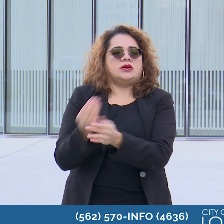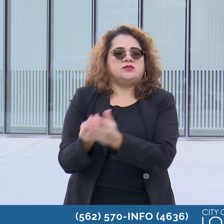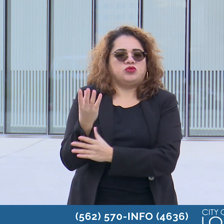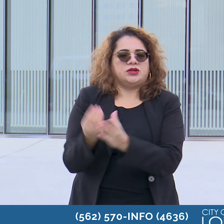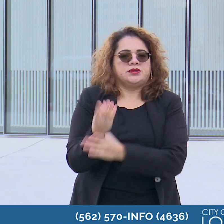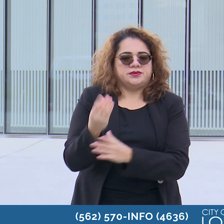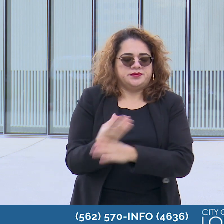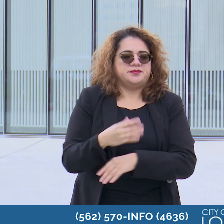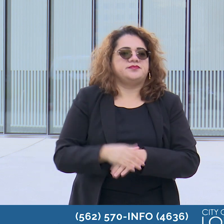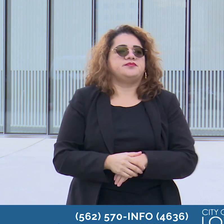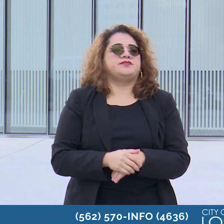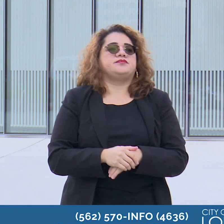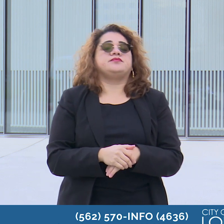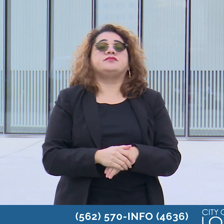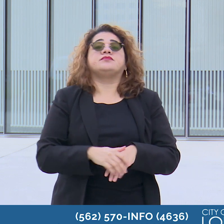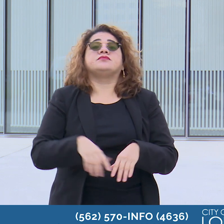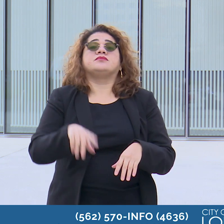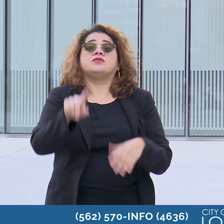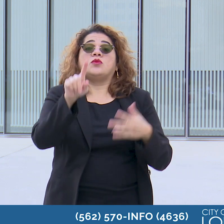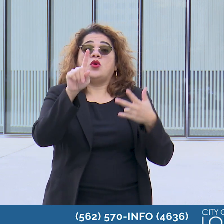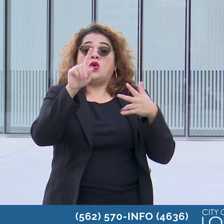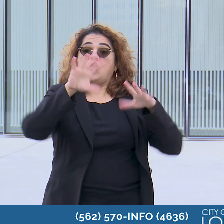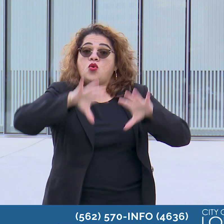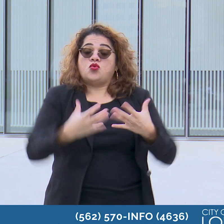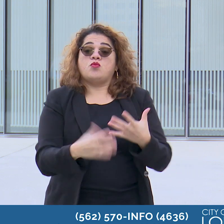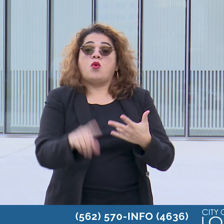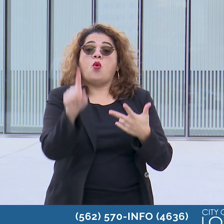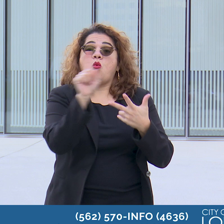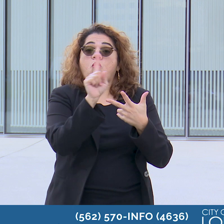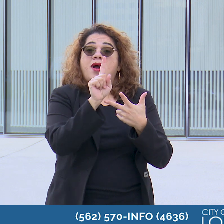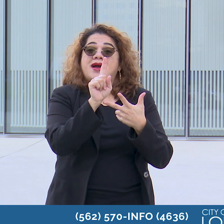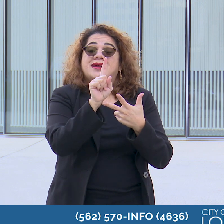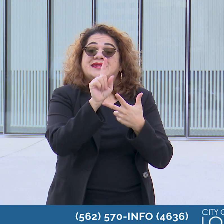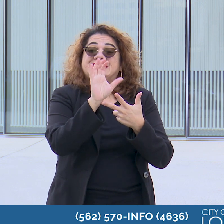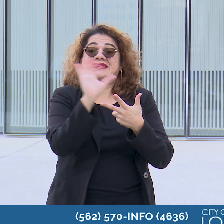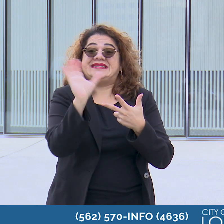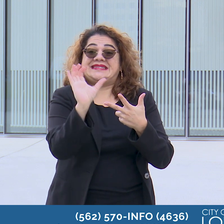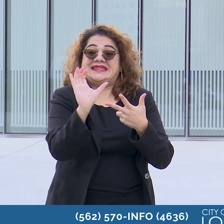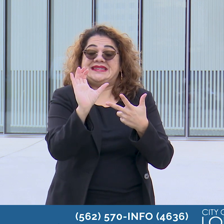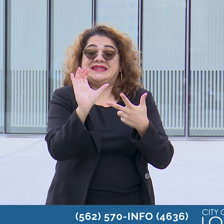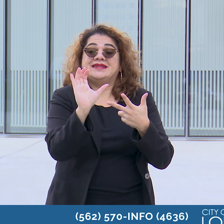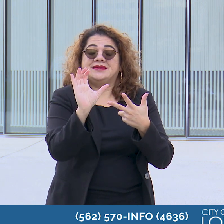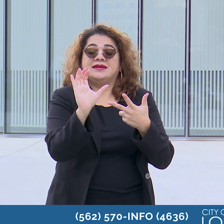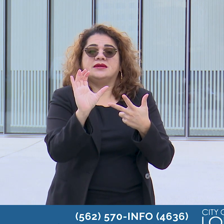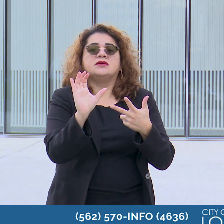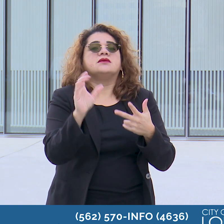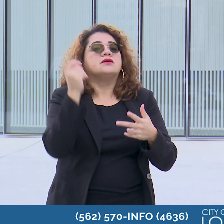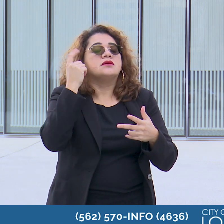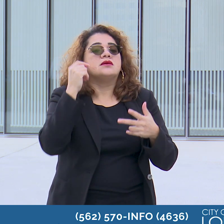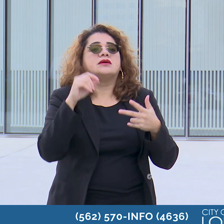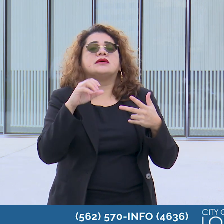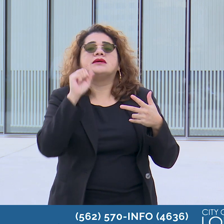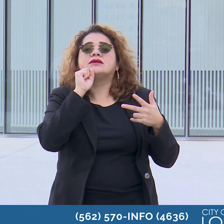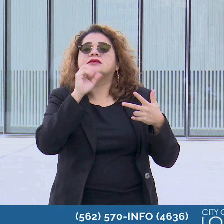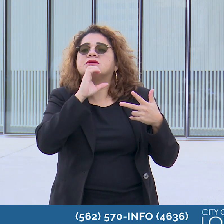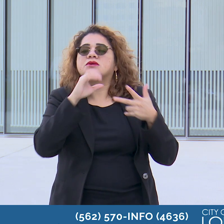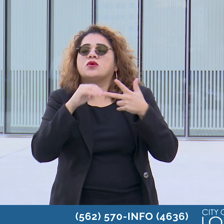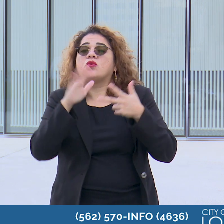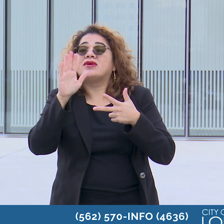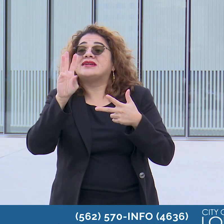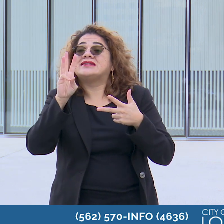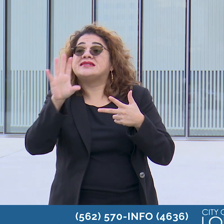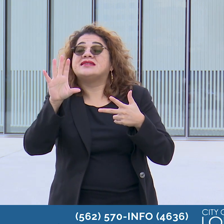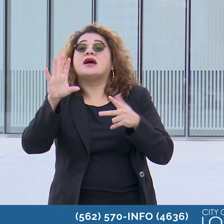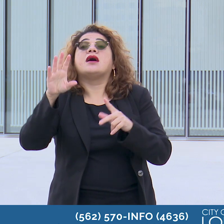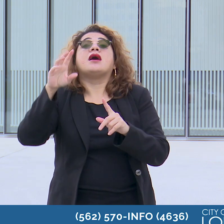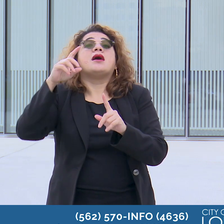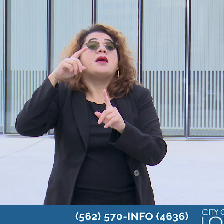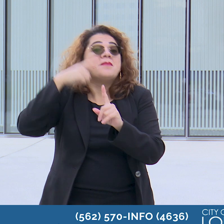In group 1C are going to be other seniors that are over 65 and that are high risk and